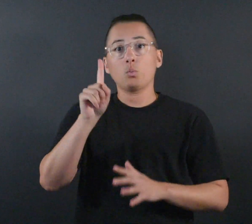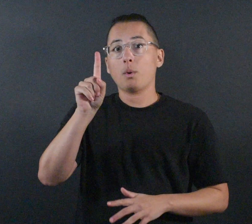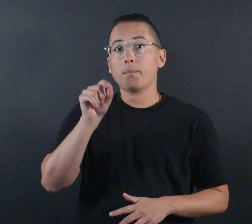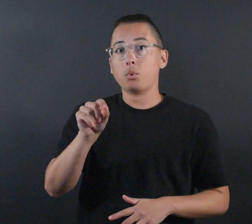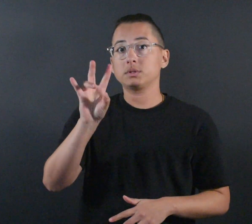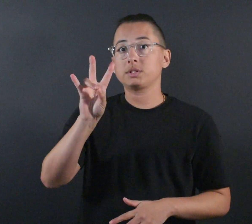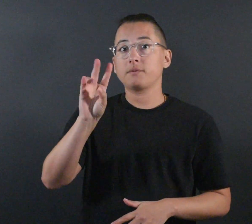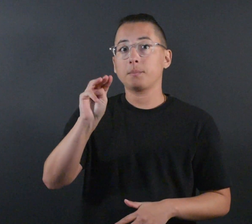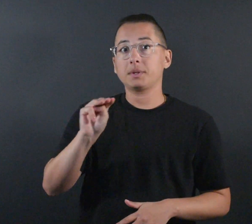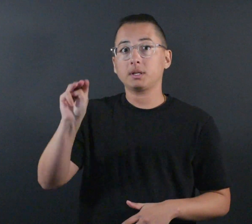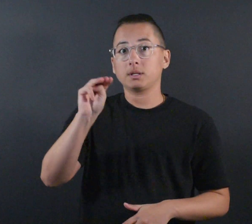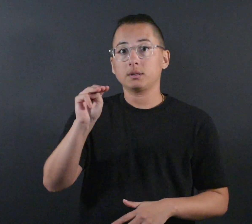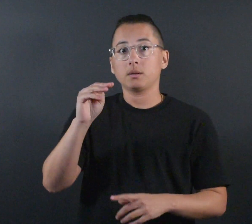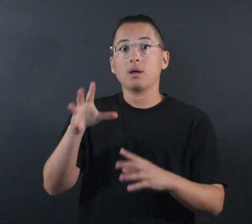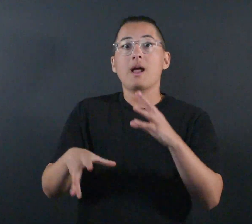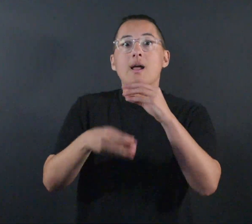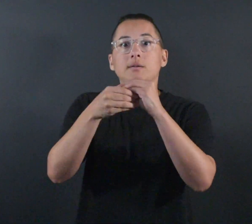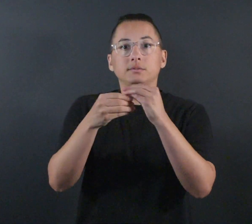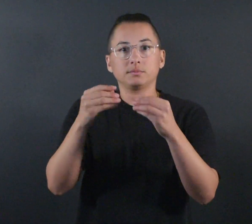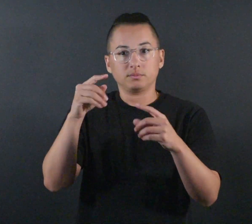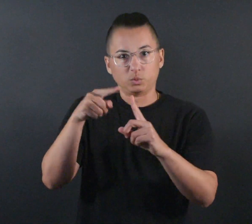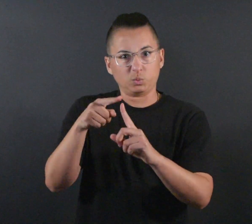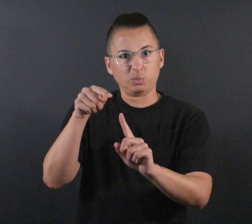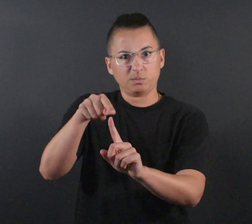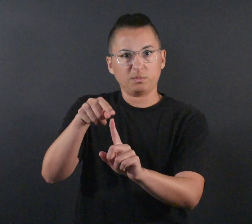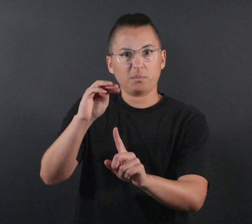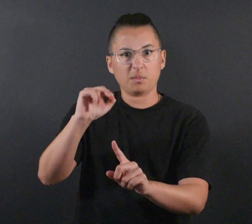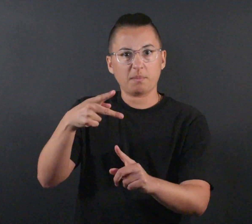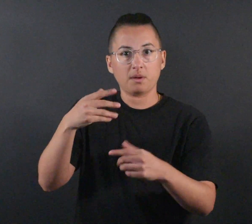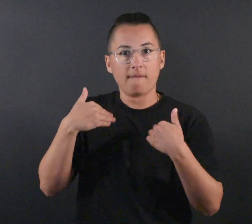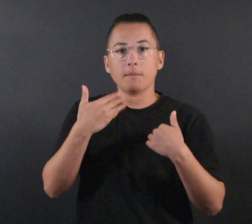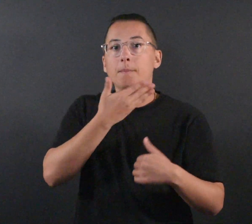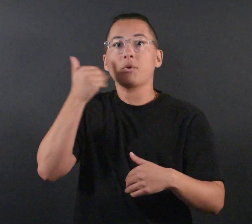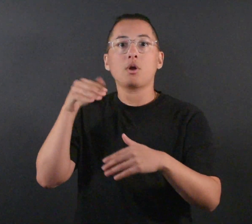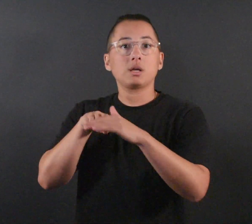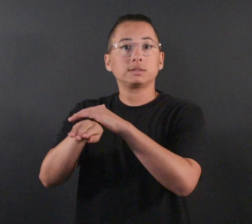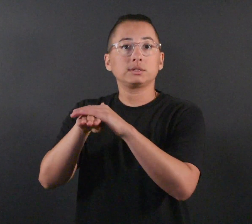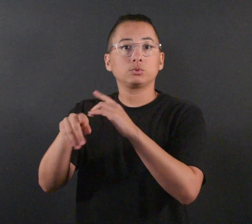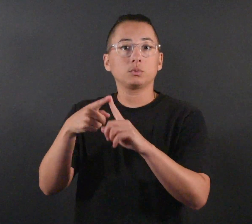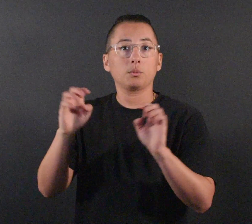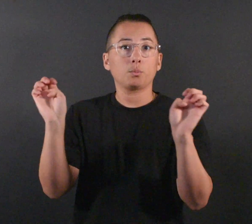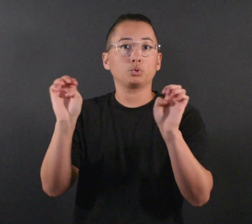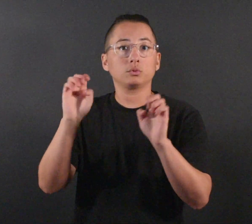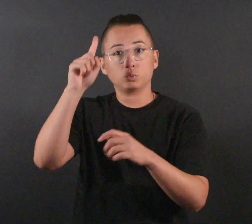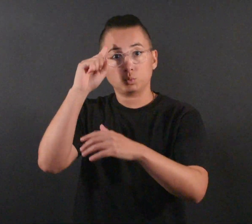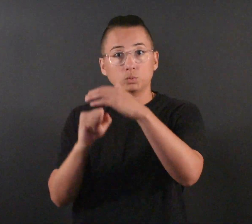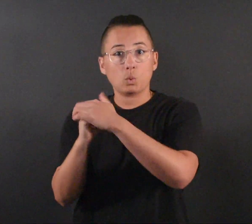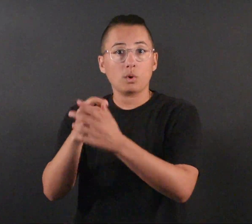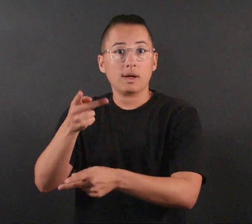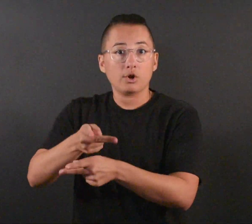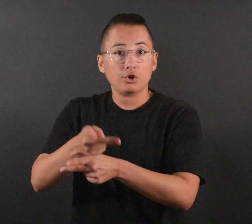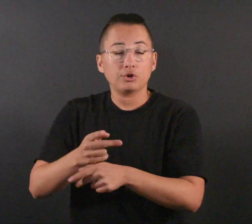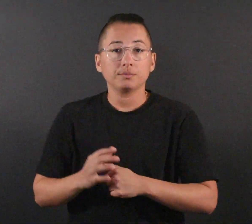means more than 1.7 million additional Minnesotans now have better access to emergency stroke care.